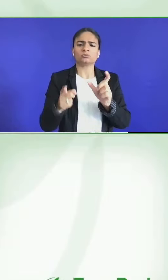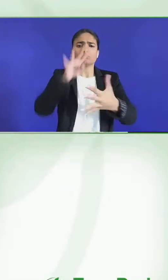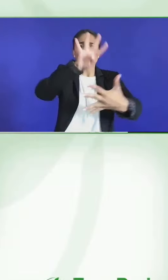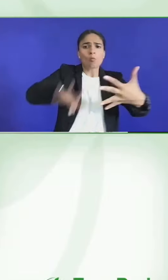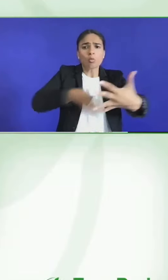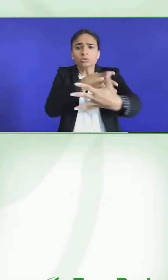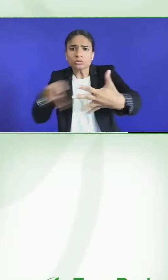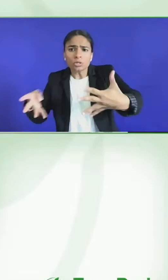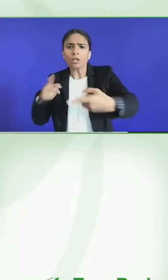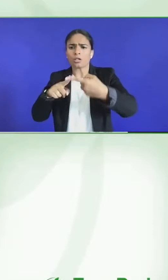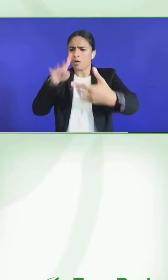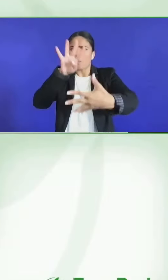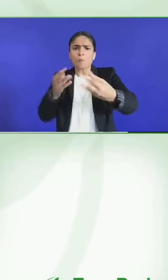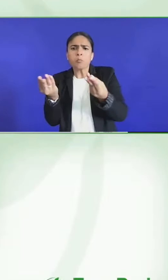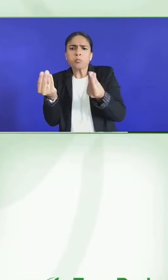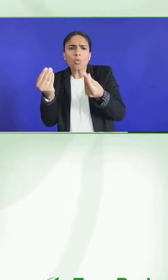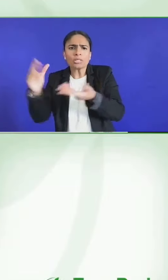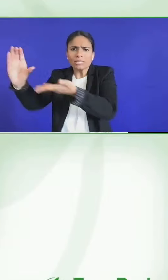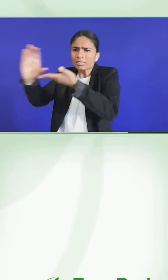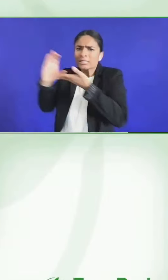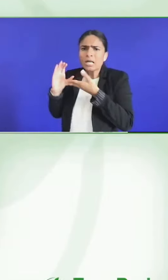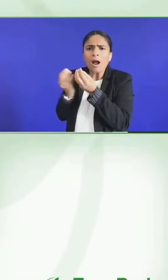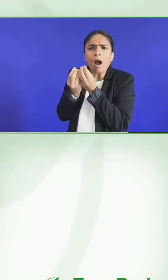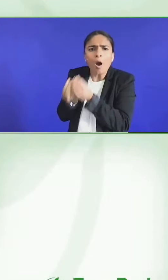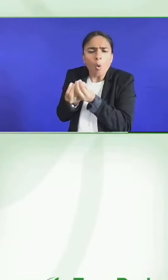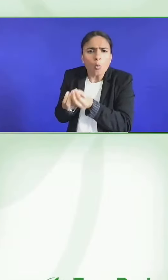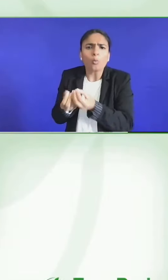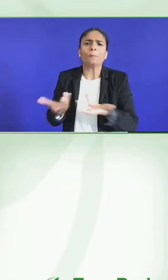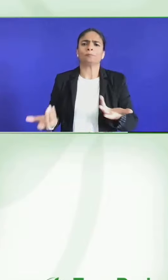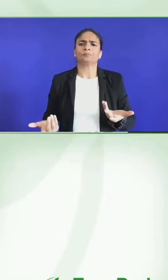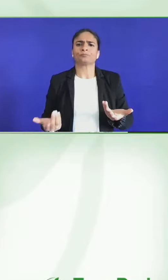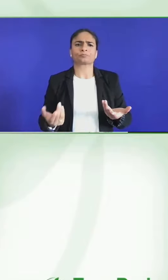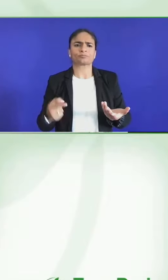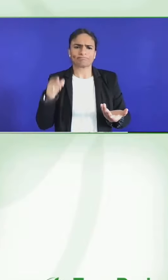authorities in your area have put in place a personal budget system,